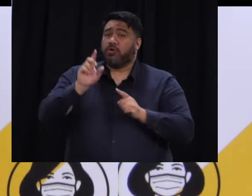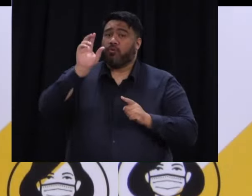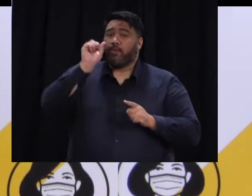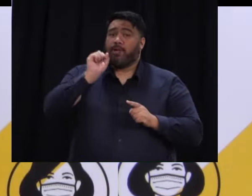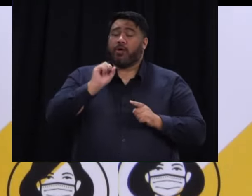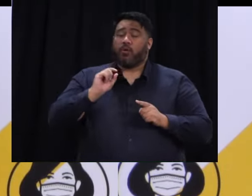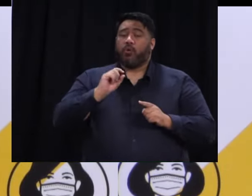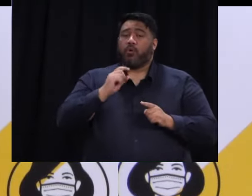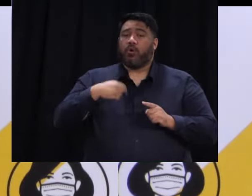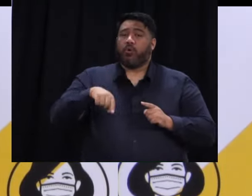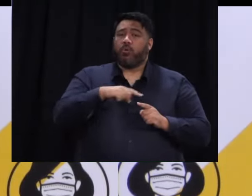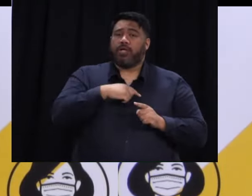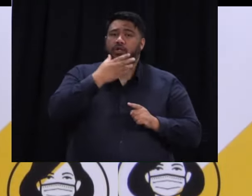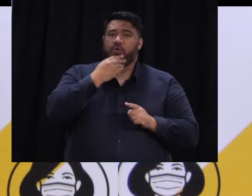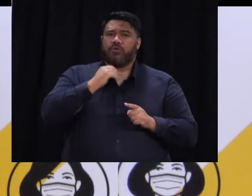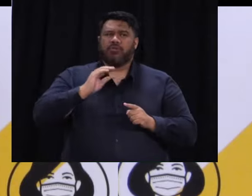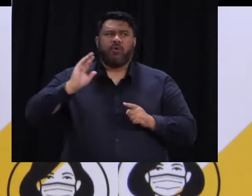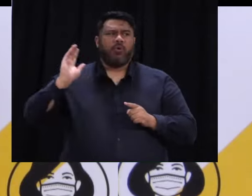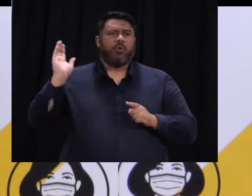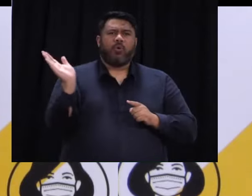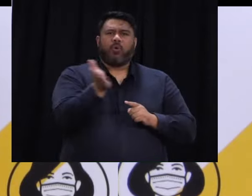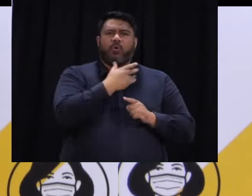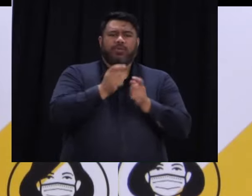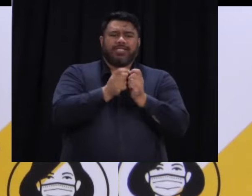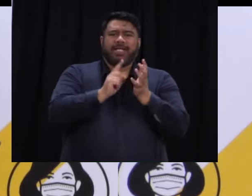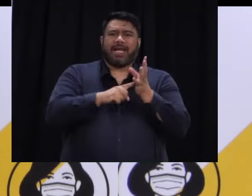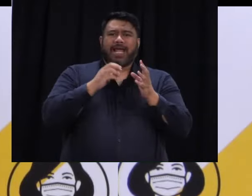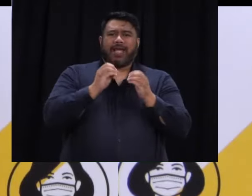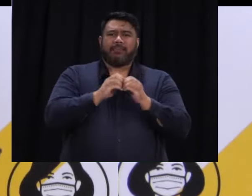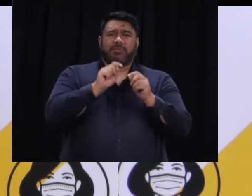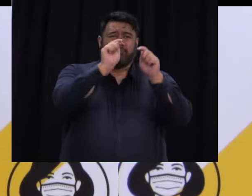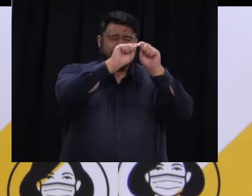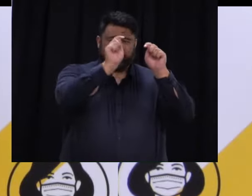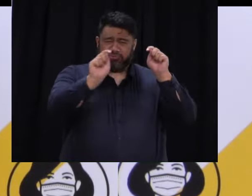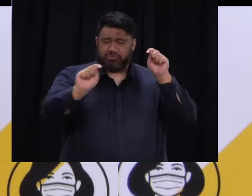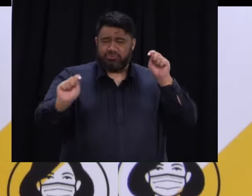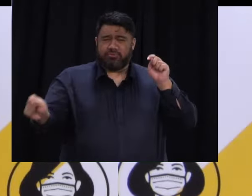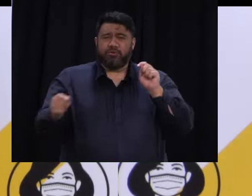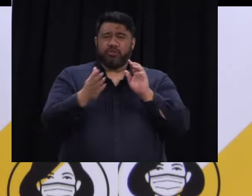turned around very quickly. It would be fair to say we have a considerable focus on